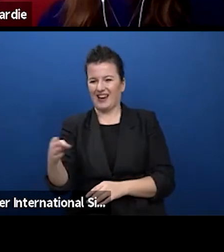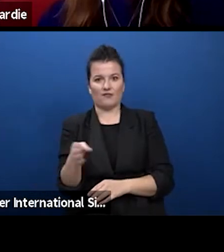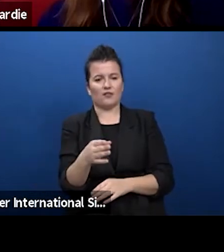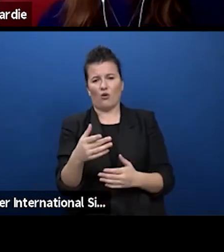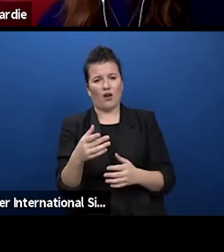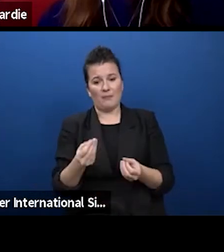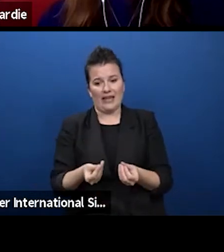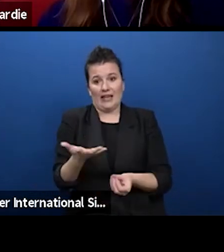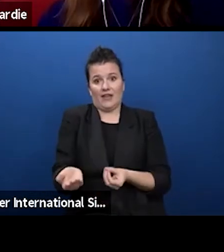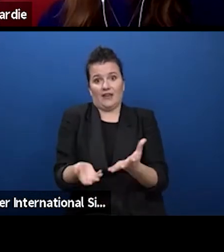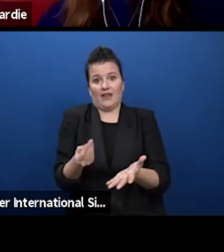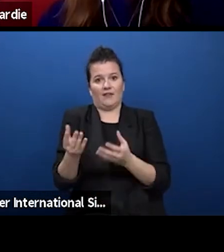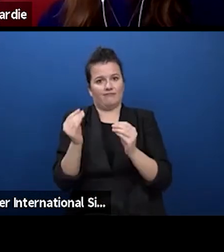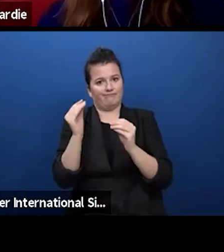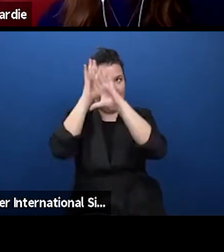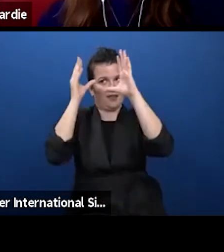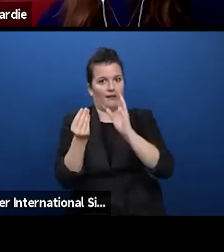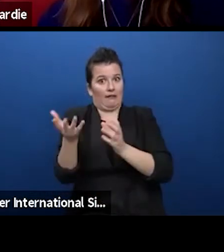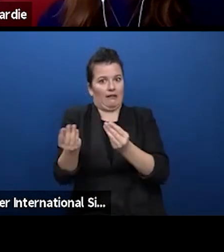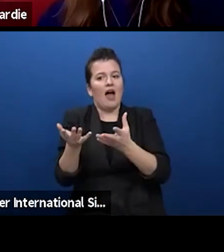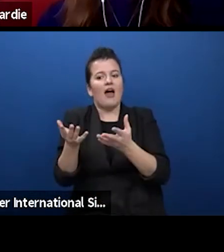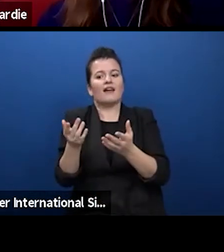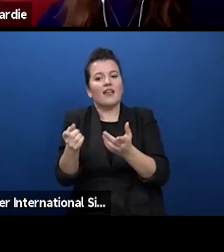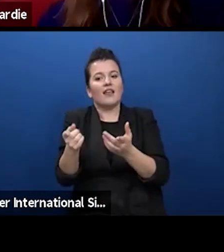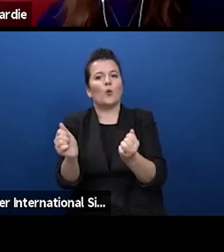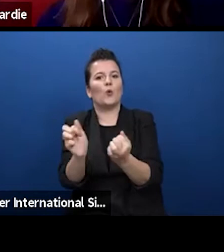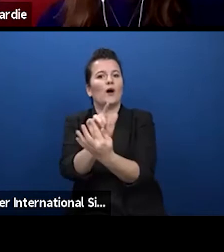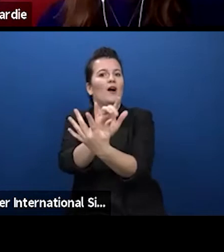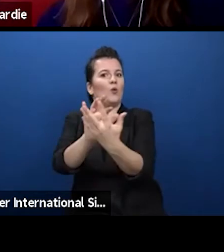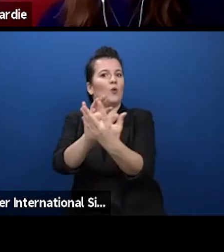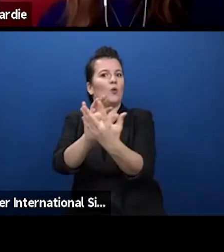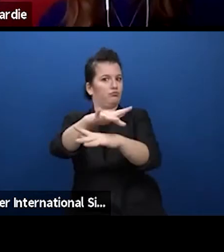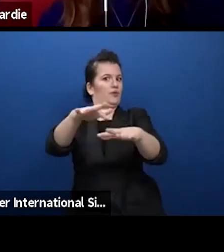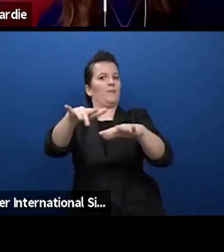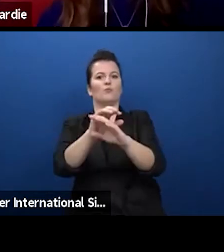through ideas I have about you know improvisation ideas and movement ideas but where they found